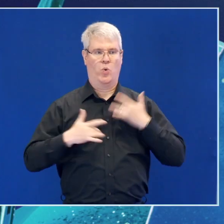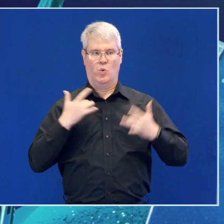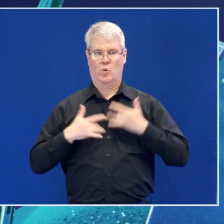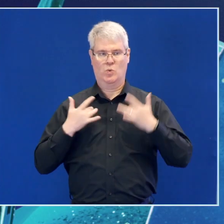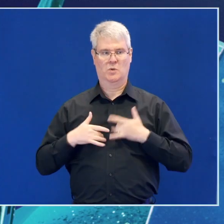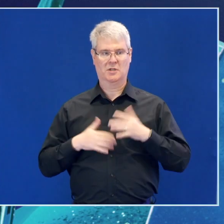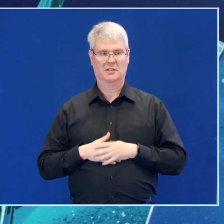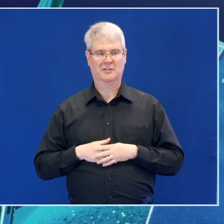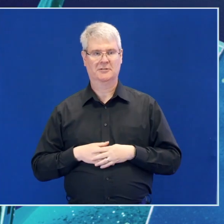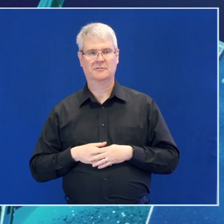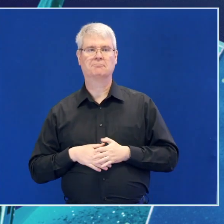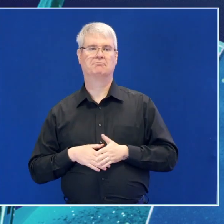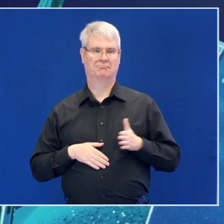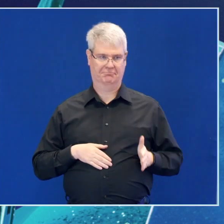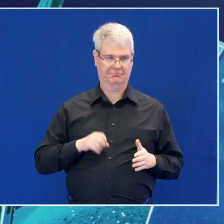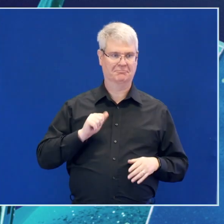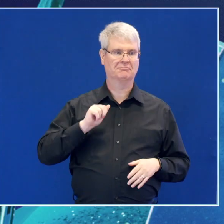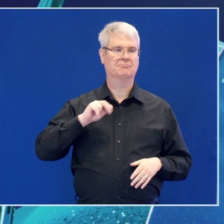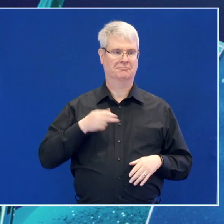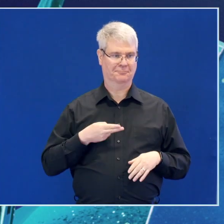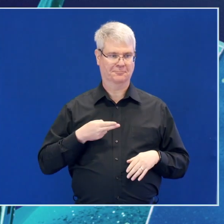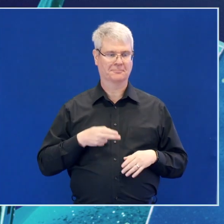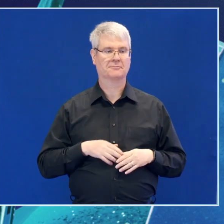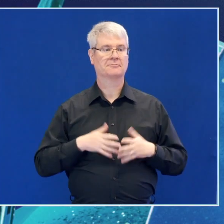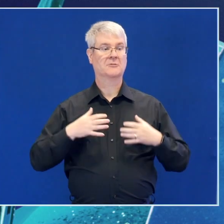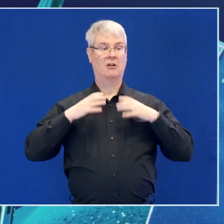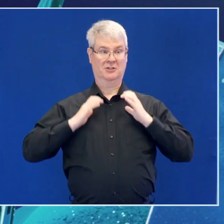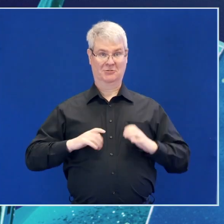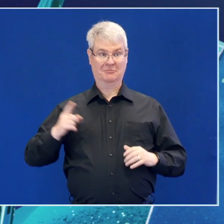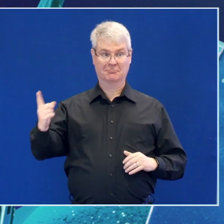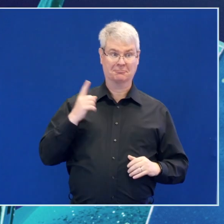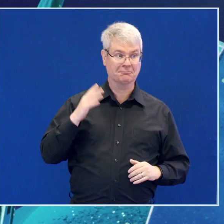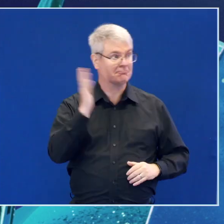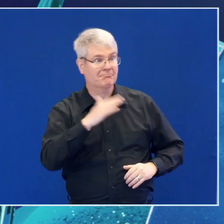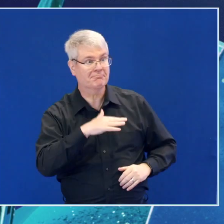that our clients are now coming to us asking for the neuroinclusion.